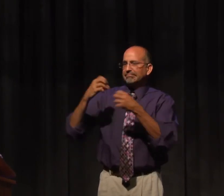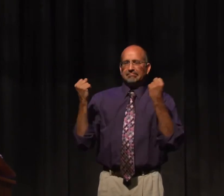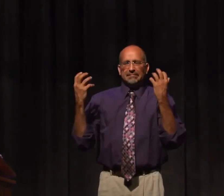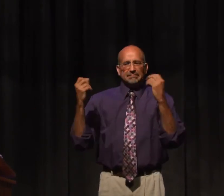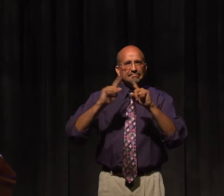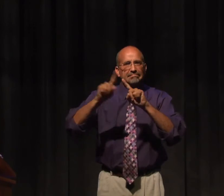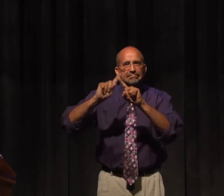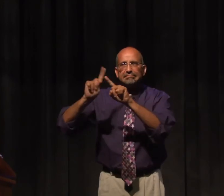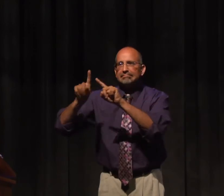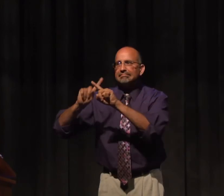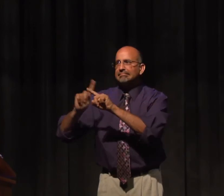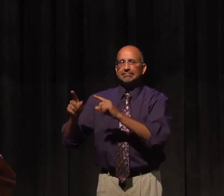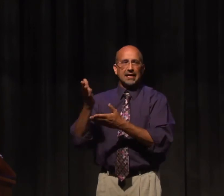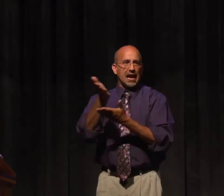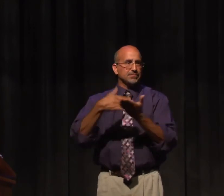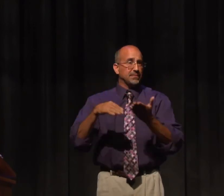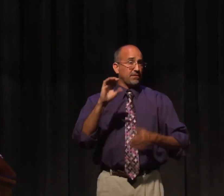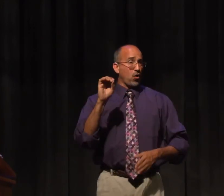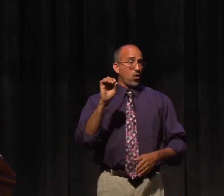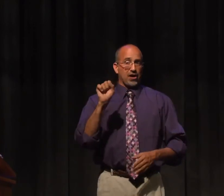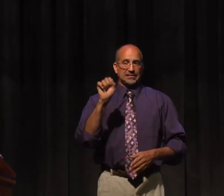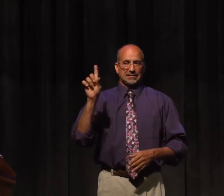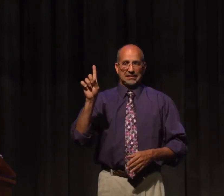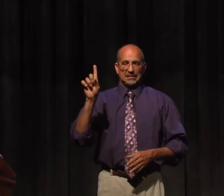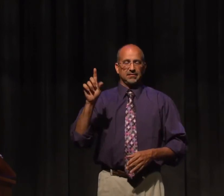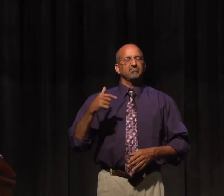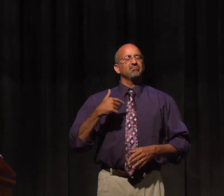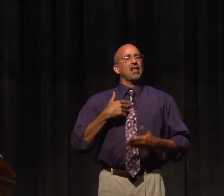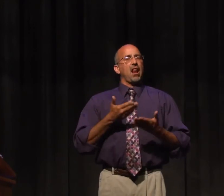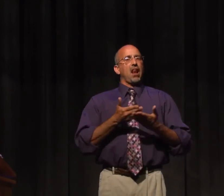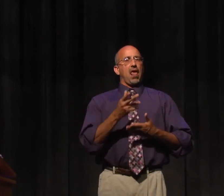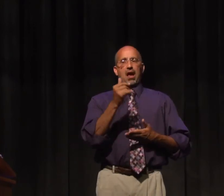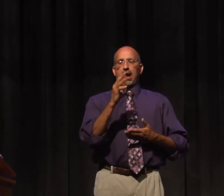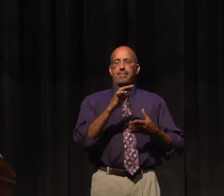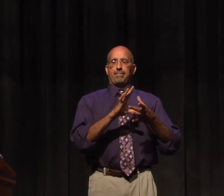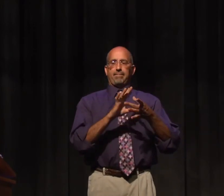involved in many different activities, different aspects of OSD.